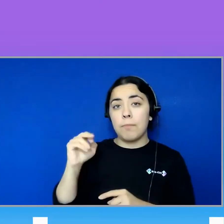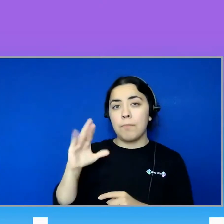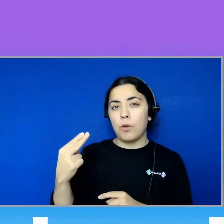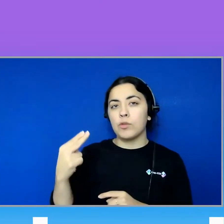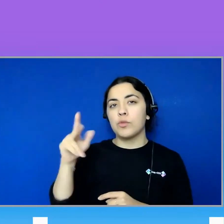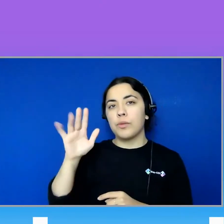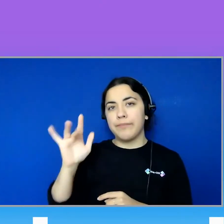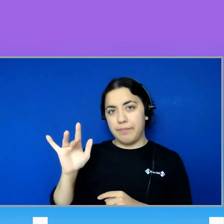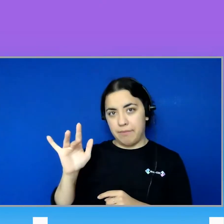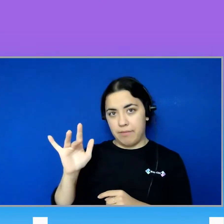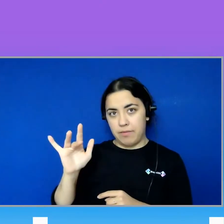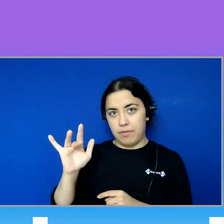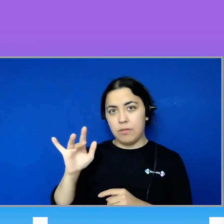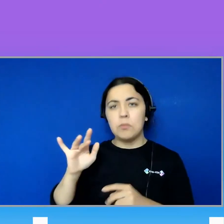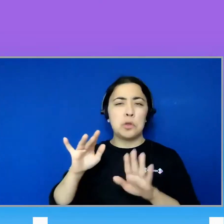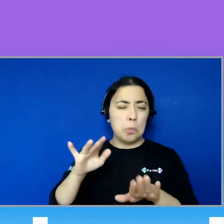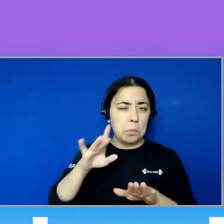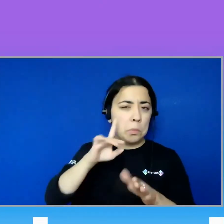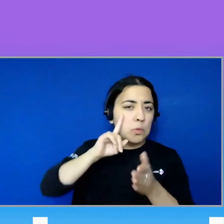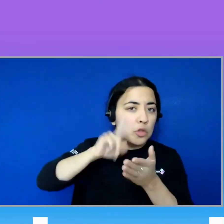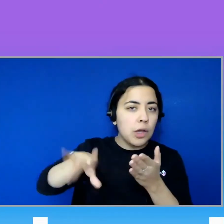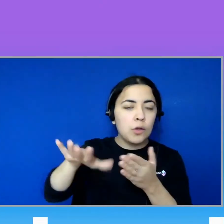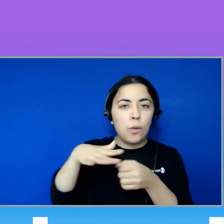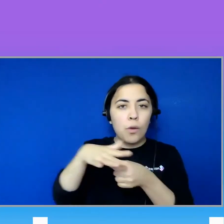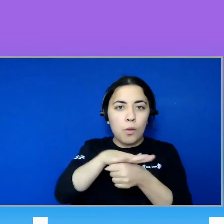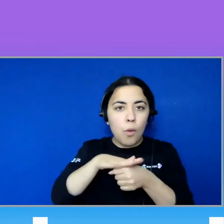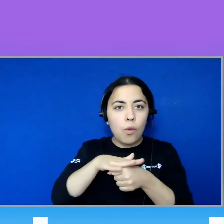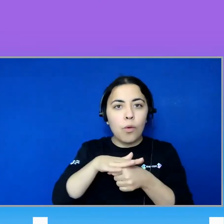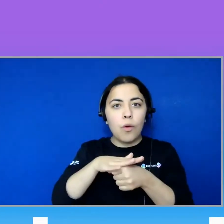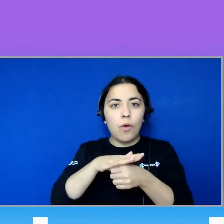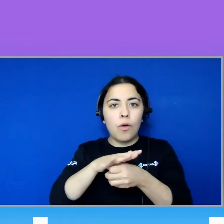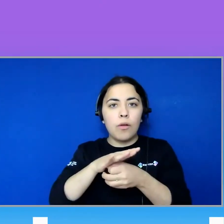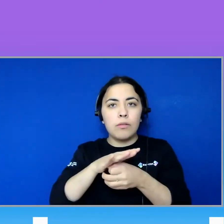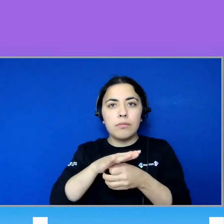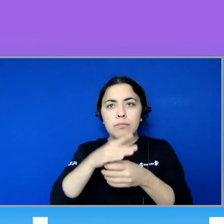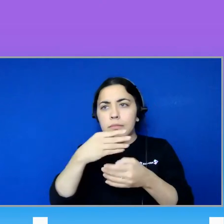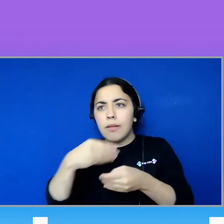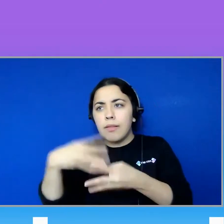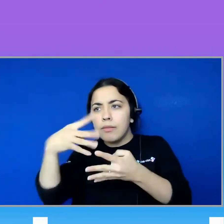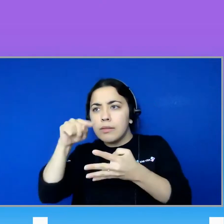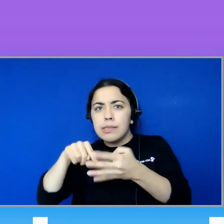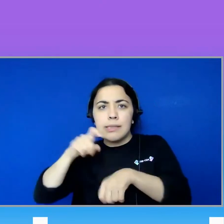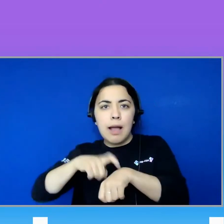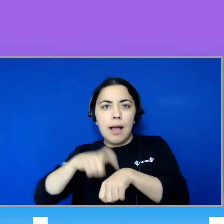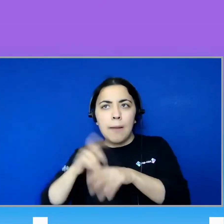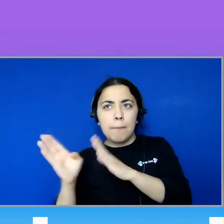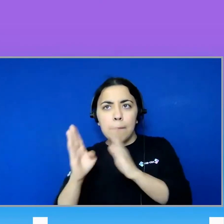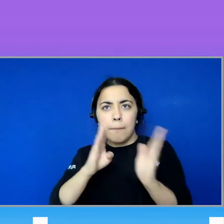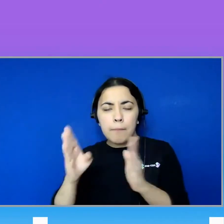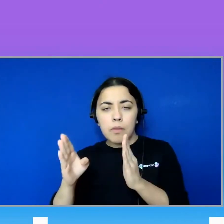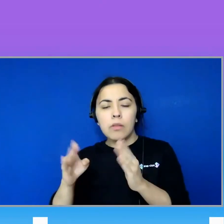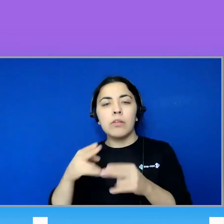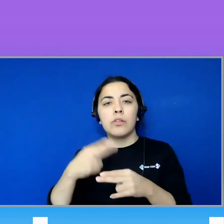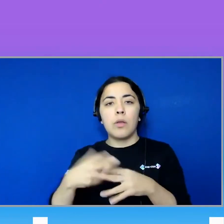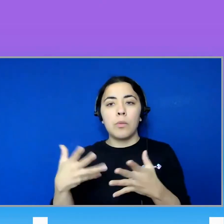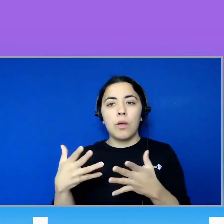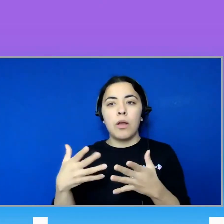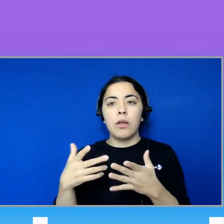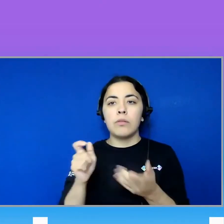March 25th. Check your local listings for times. But it's